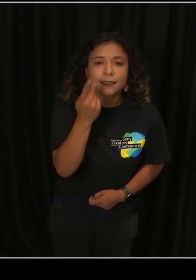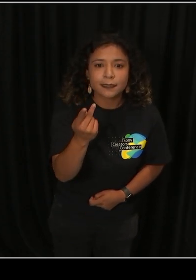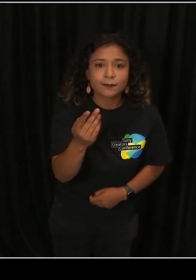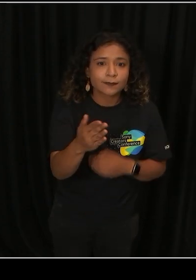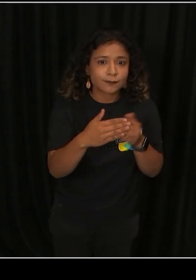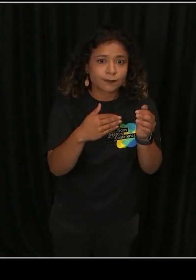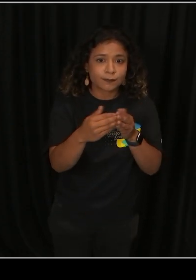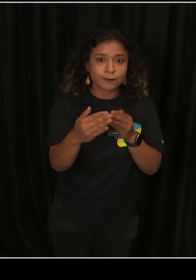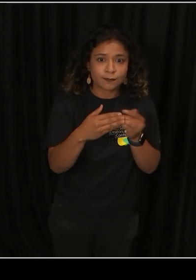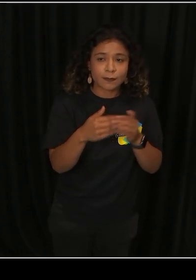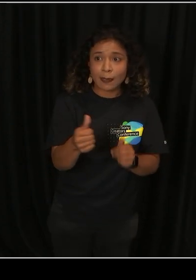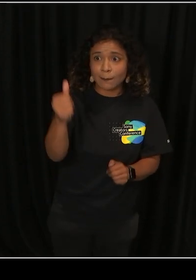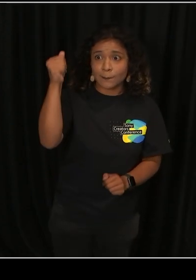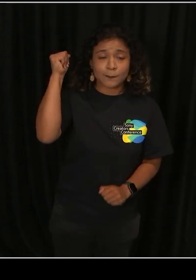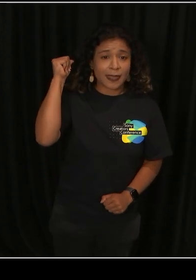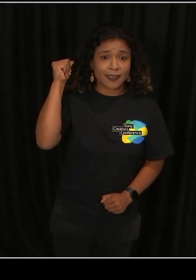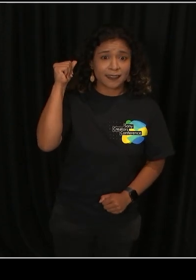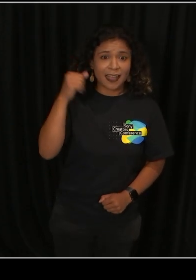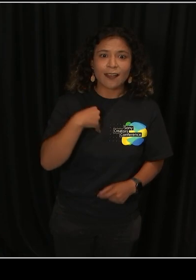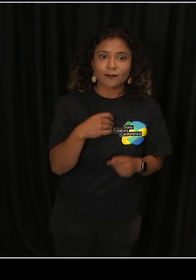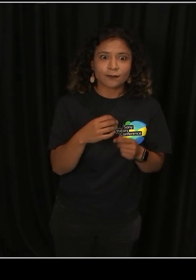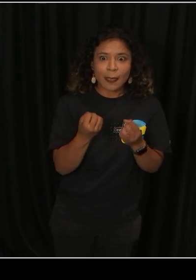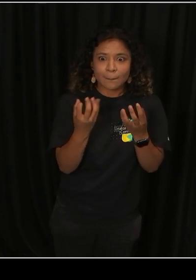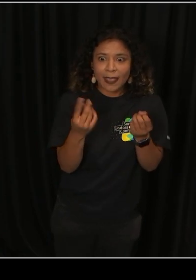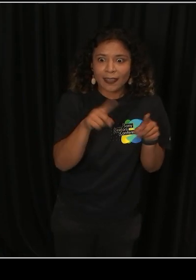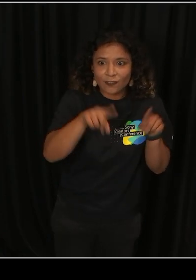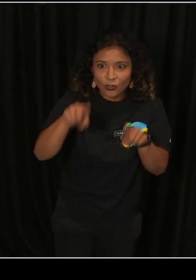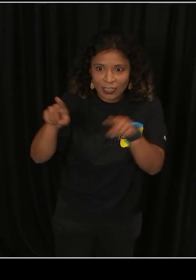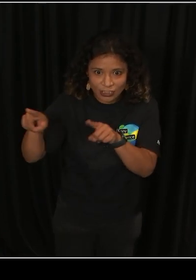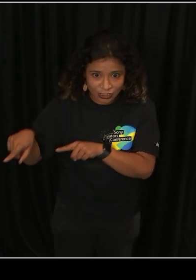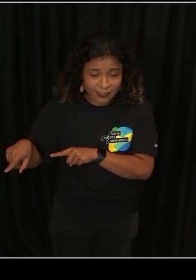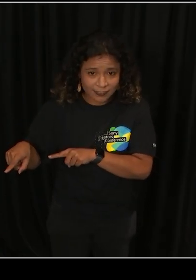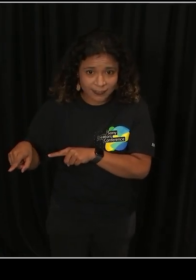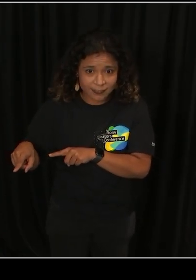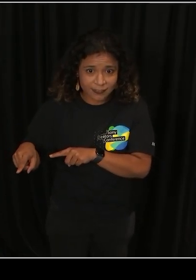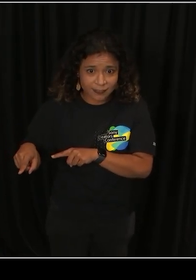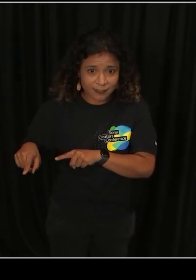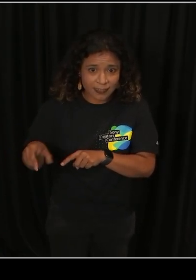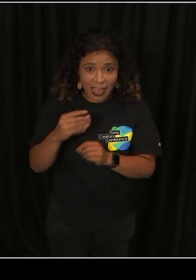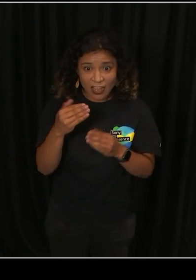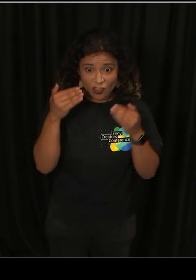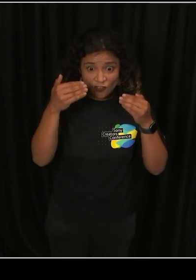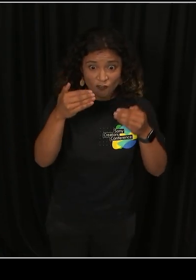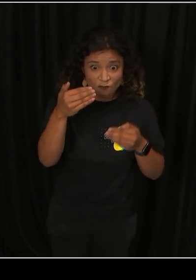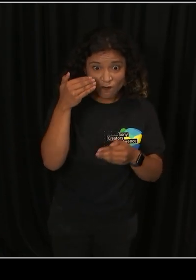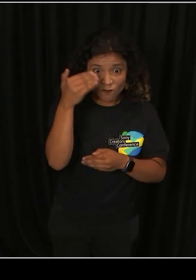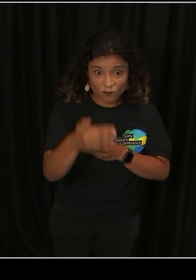there's a lot of variations on data flaws. The front row is definitely, it might not always be